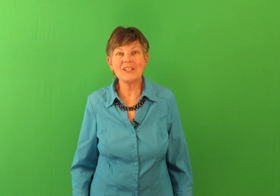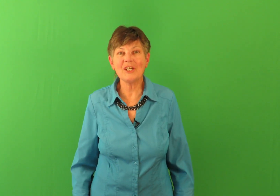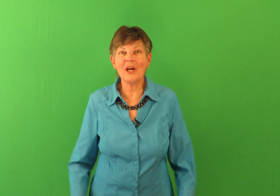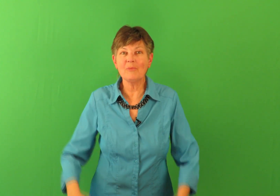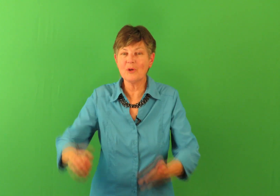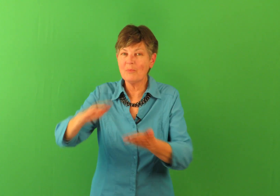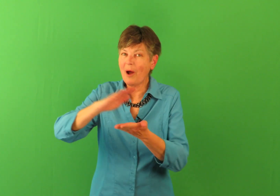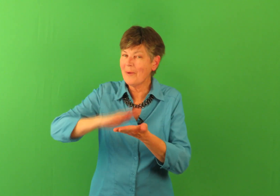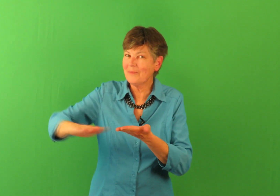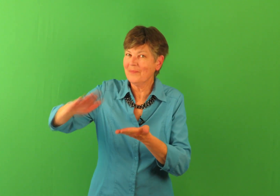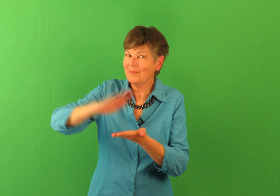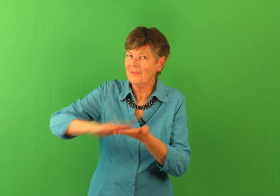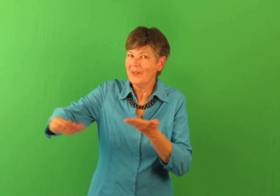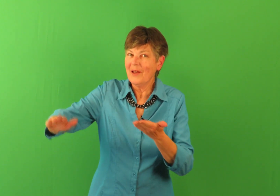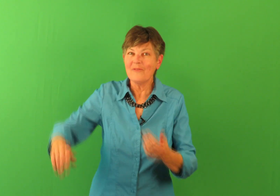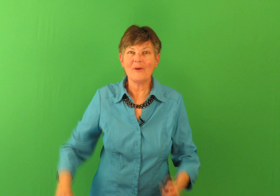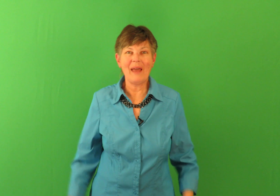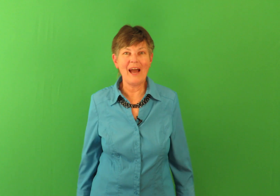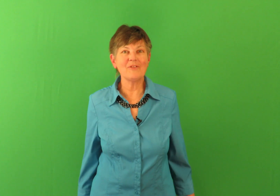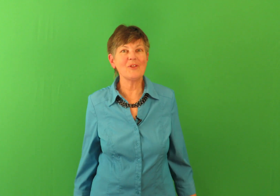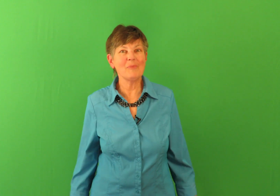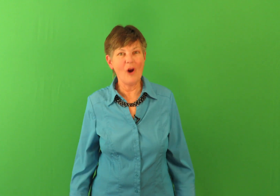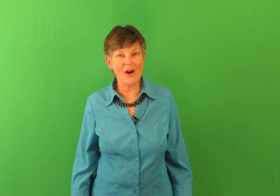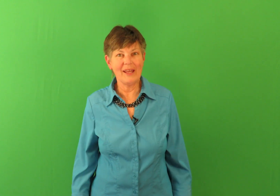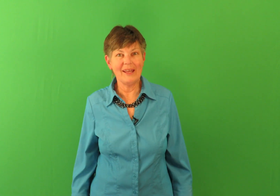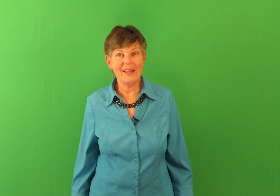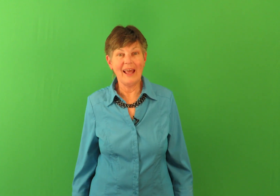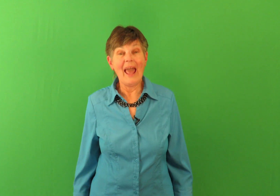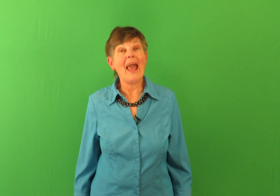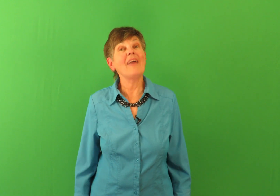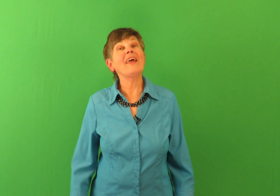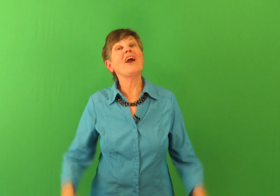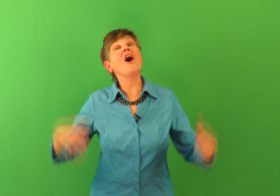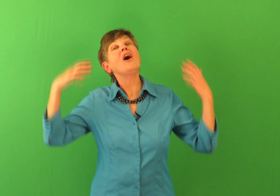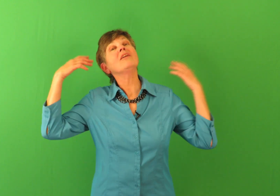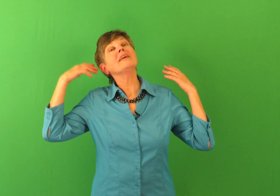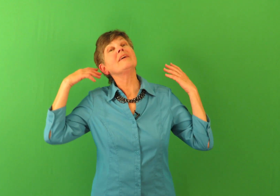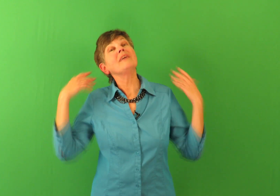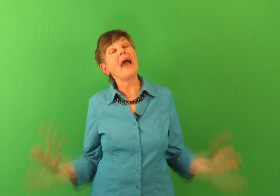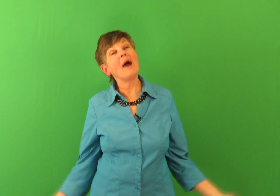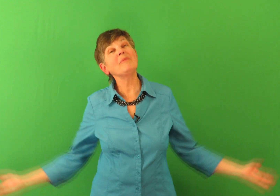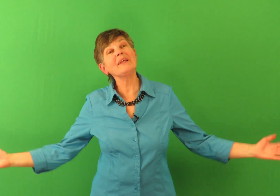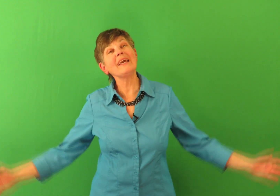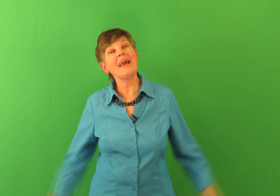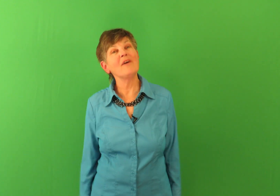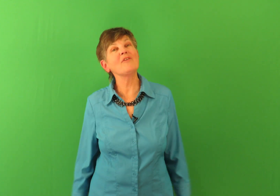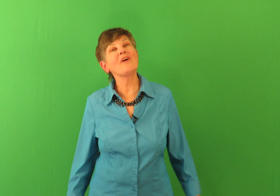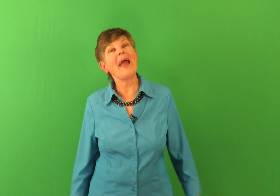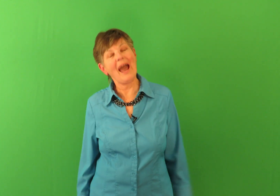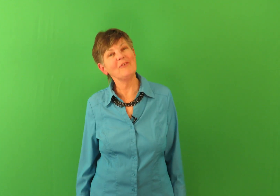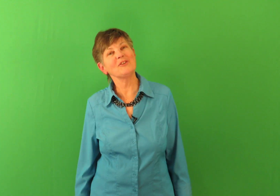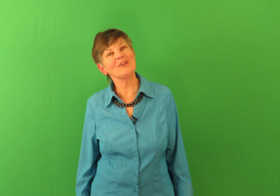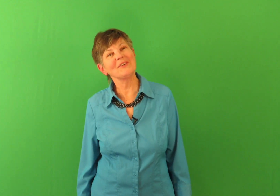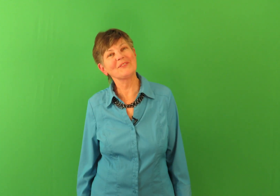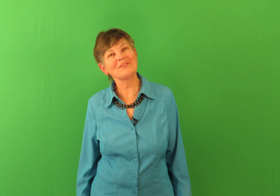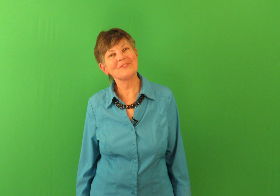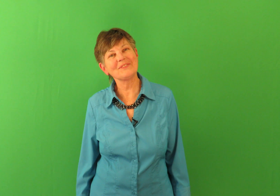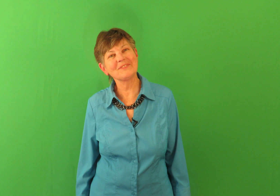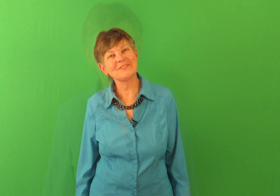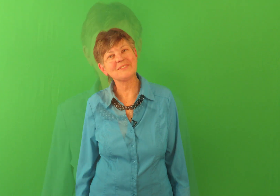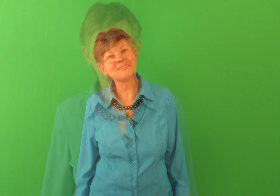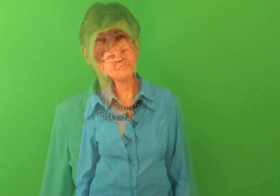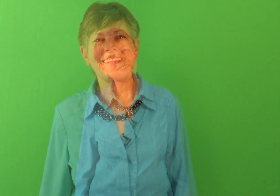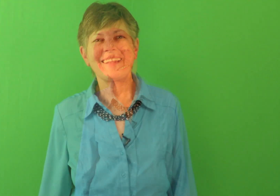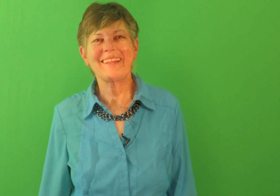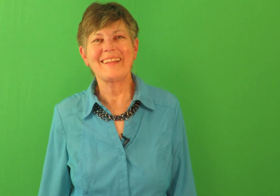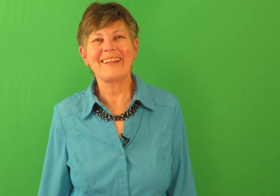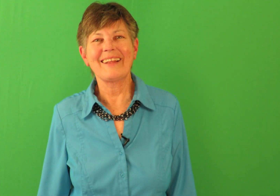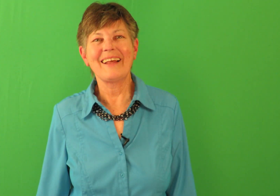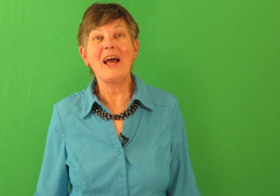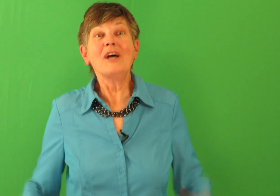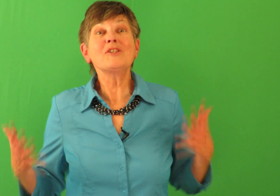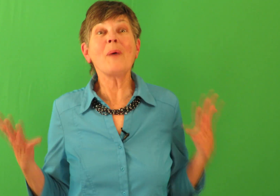she helped her mom from after the party and they all lived happily ever after so